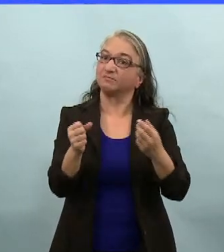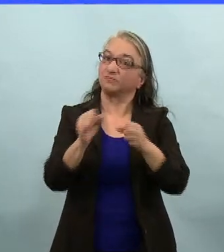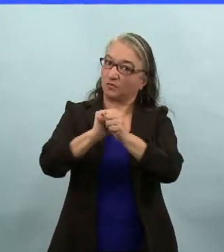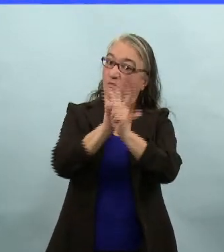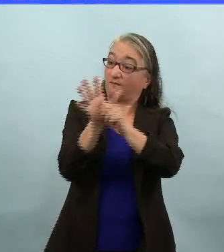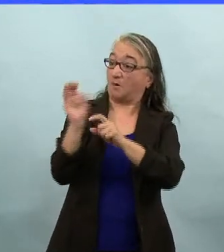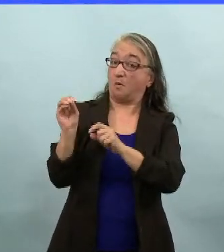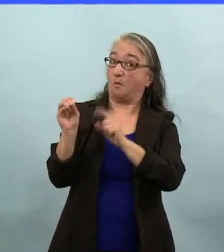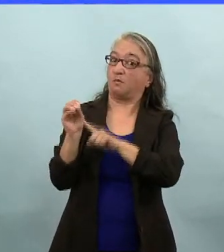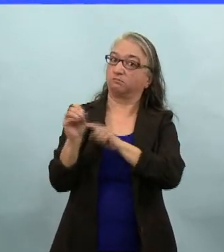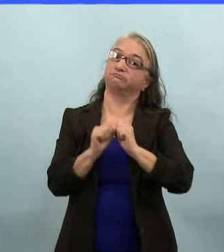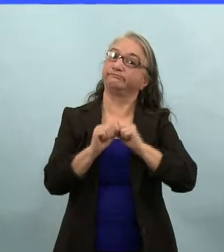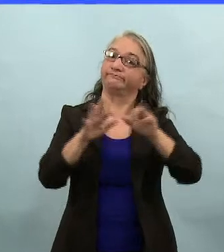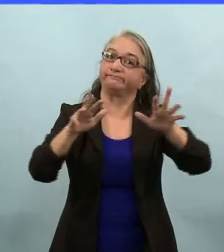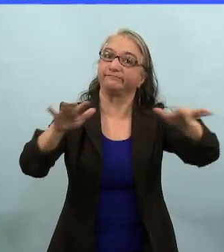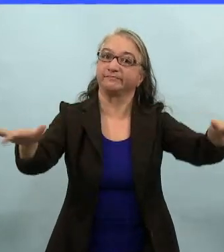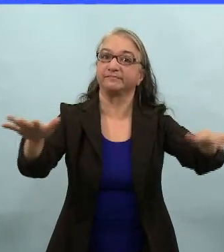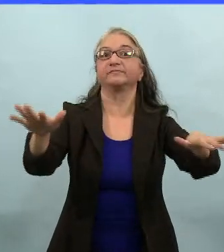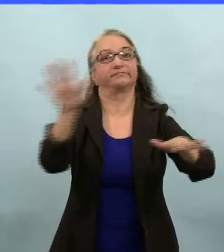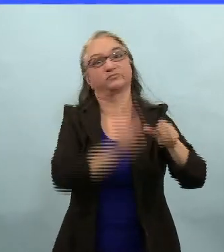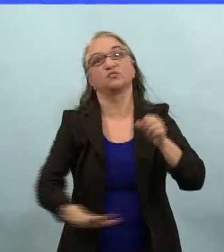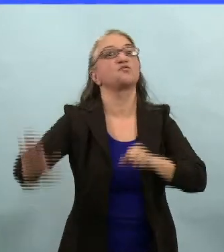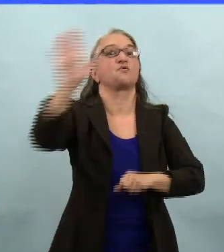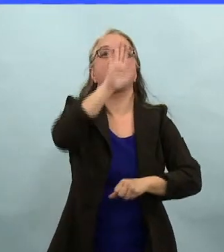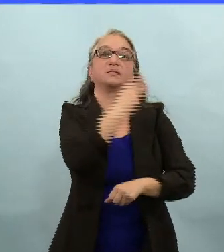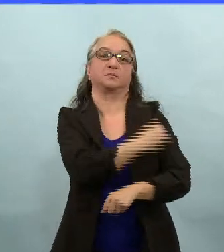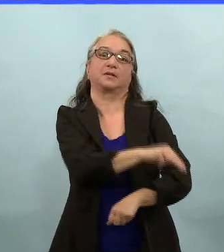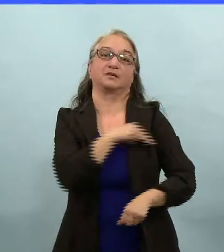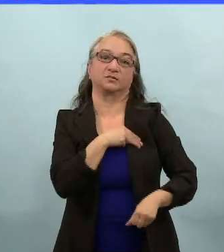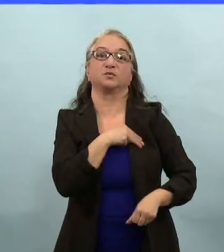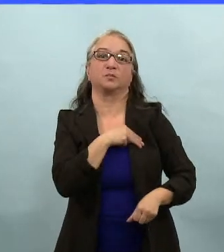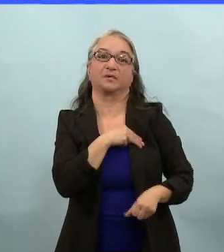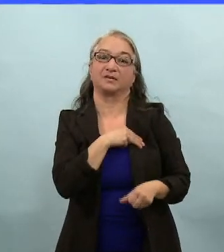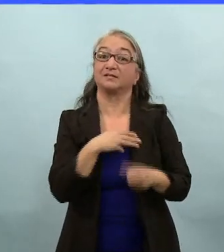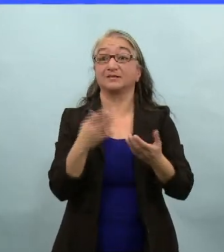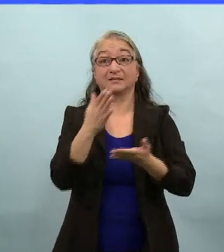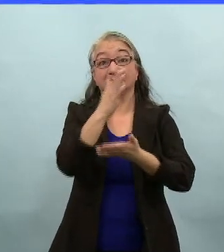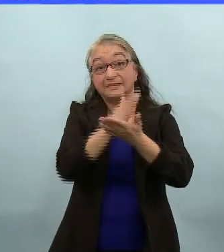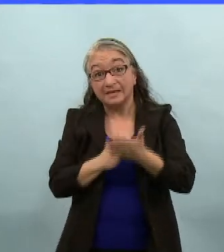and we know that some children will experience severe illness so the question is not whether